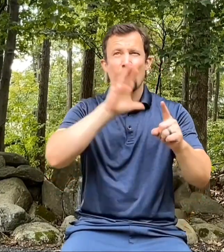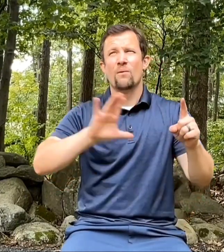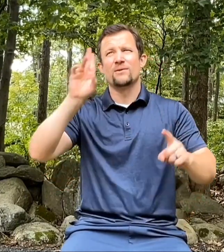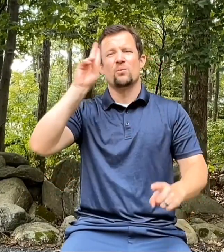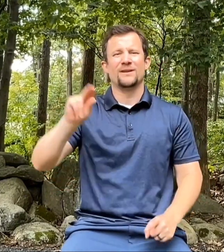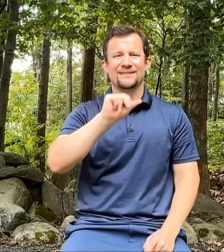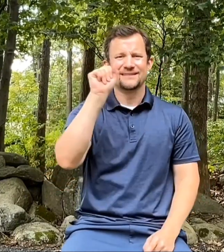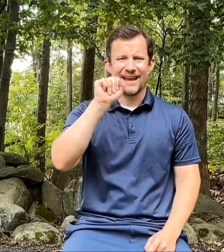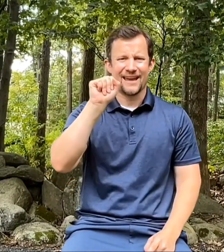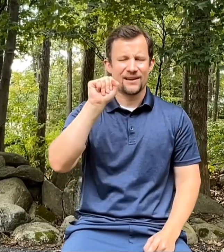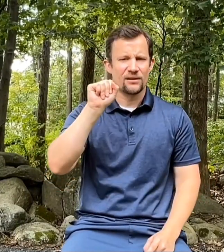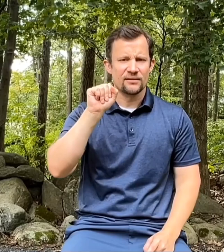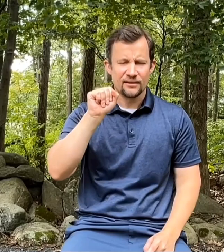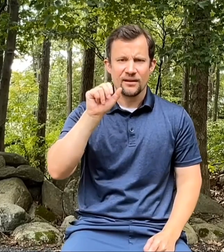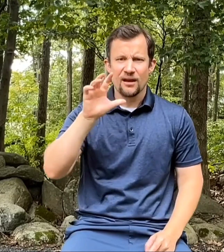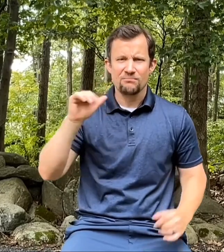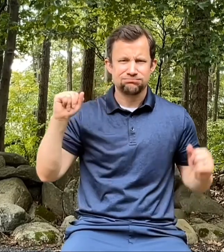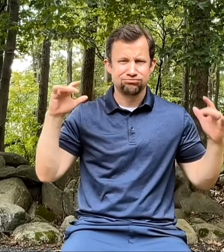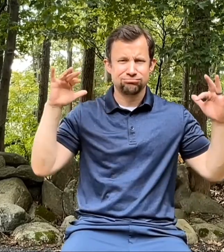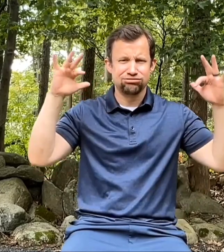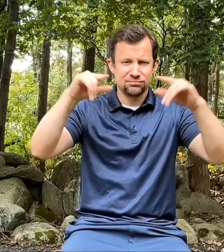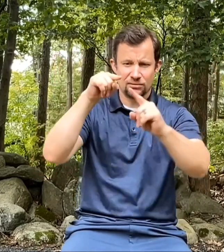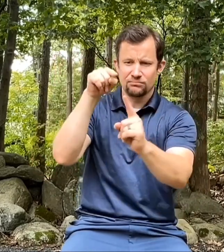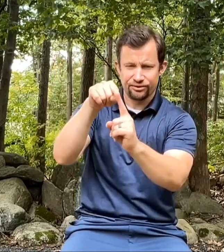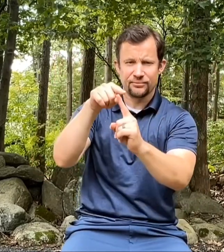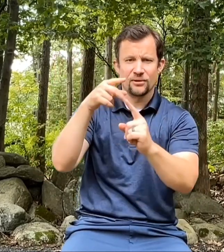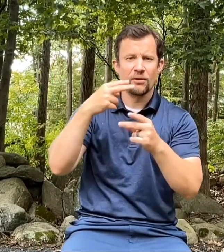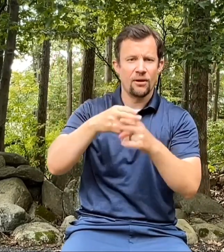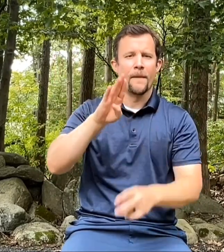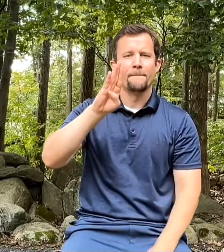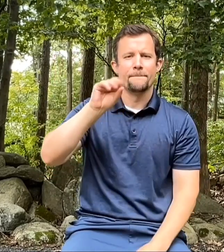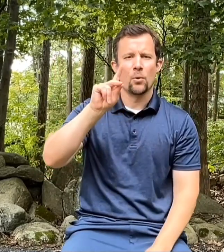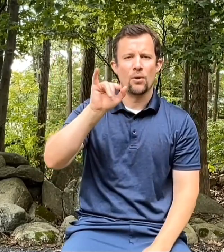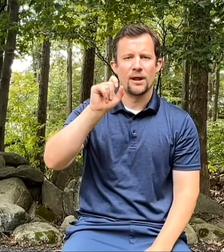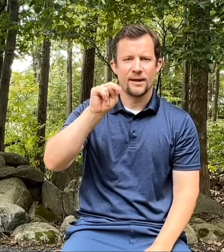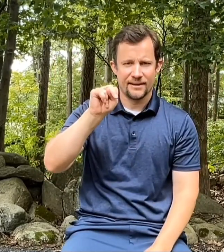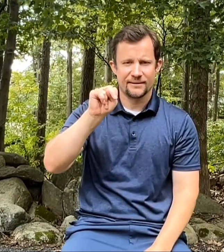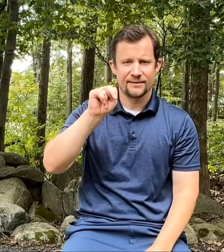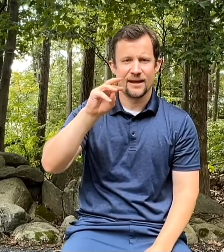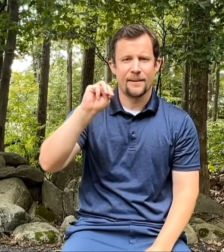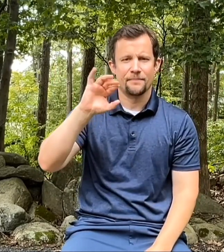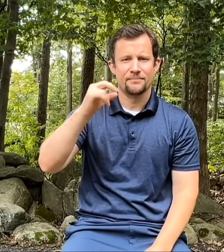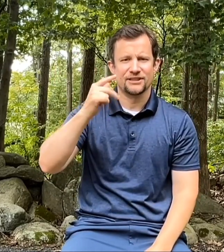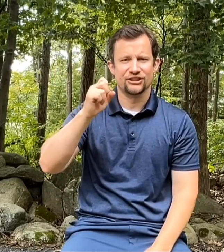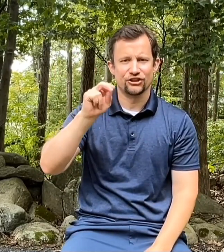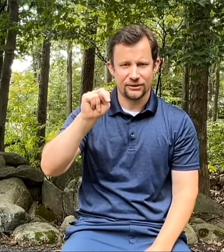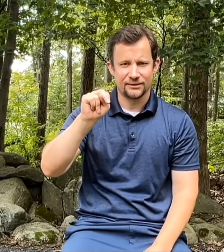over the US. We met in Brooklyn, Michigan,